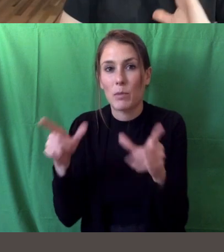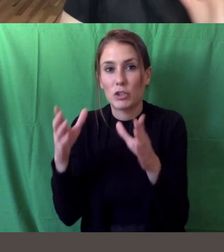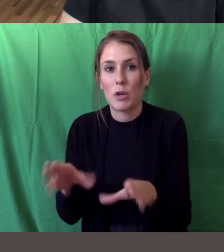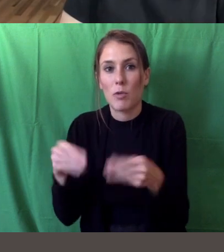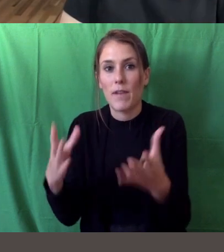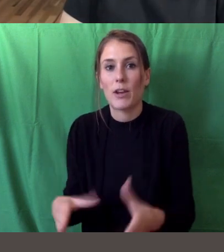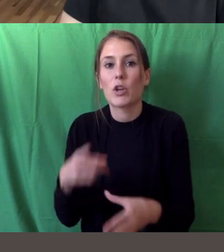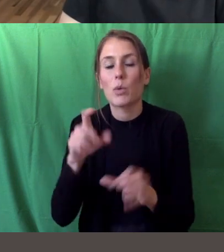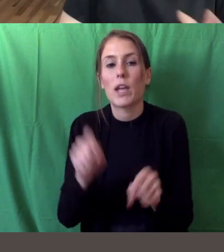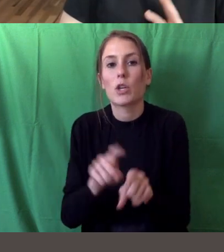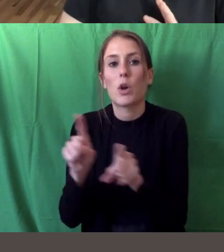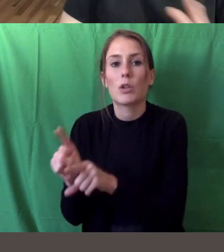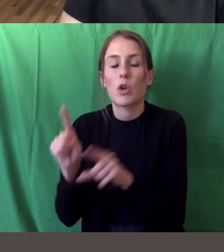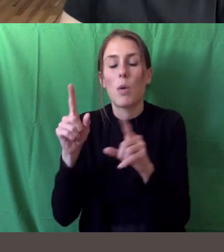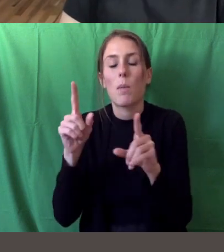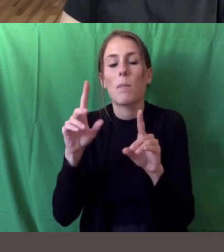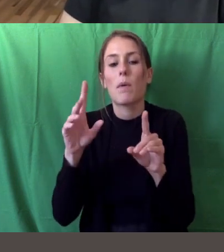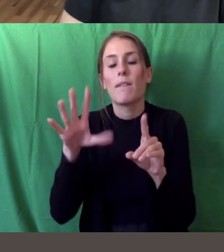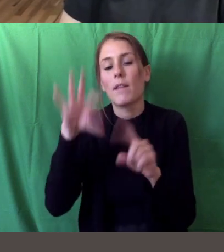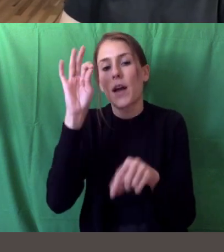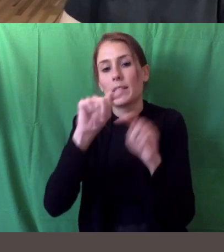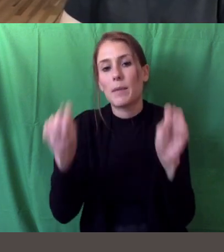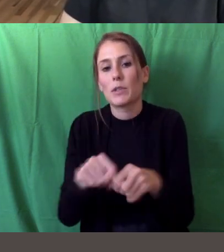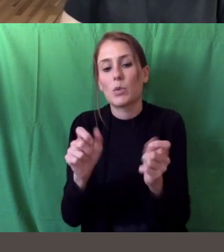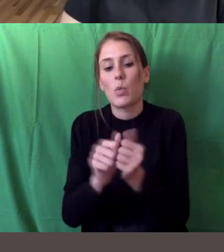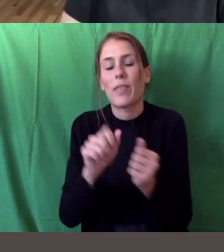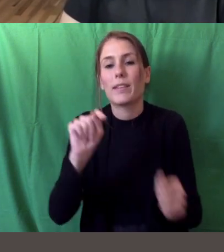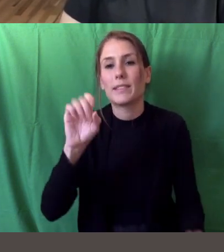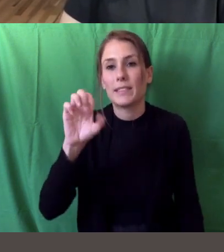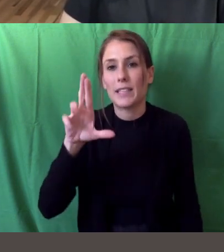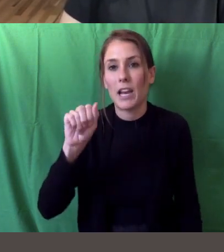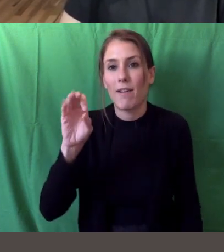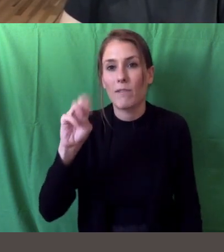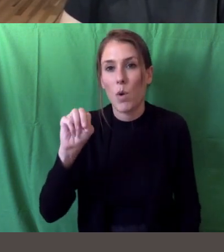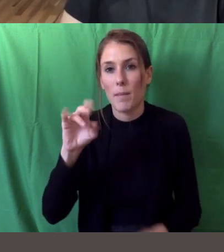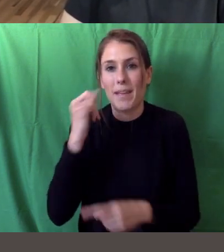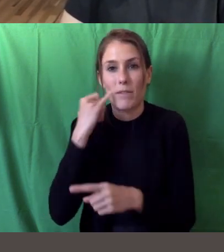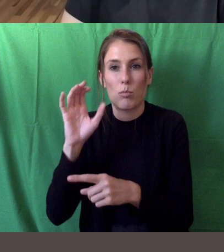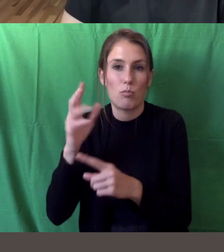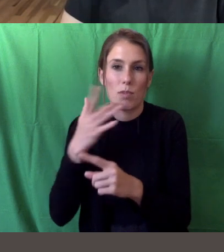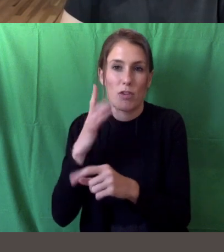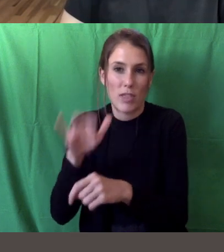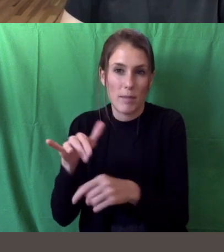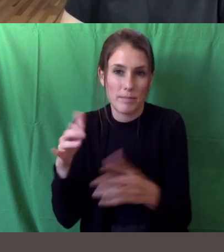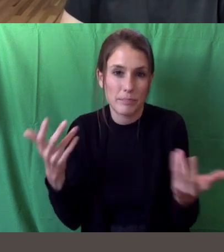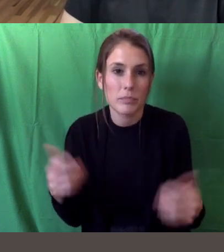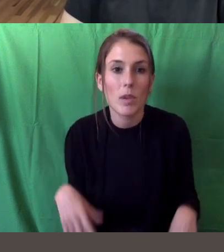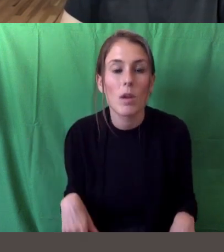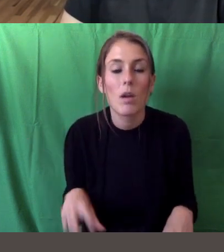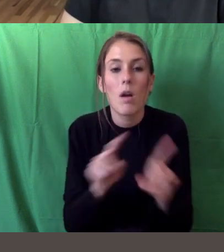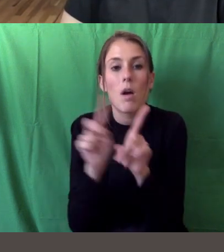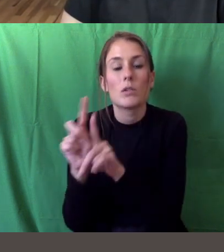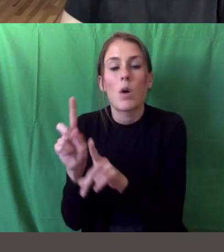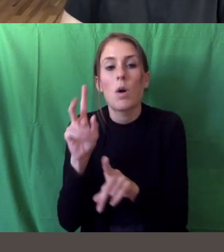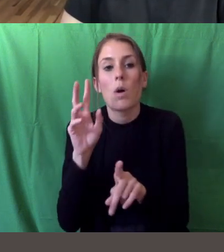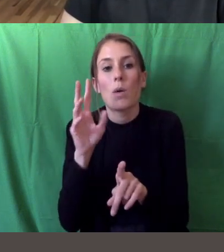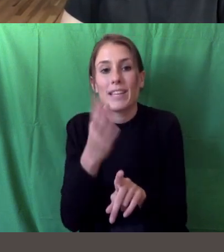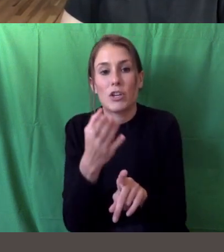But you could also find templates that use Terraform as well if you prefer Terraform. In here, that's where we're going to see all the resources that were